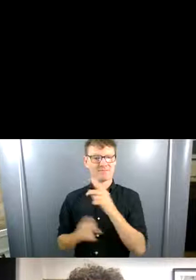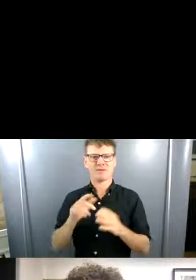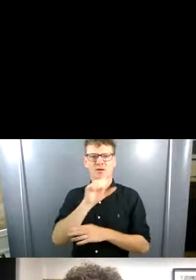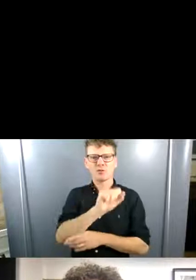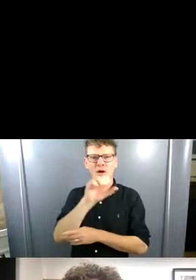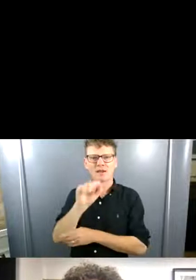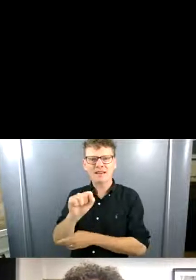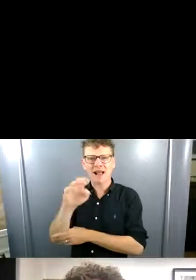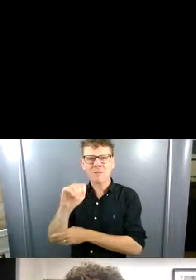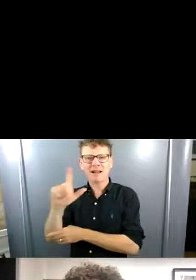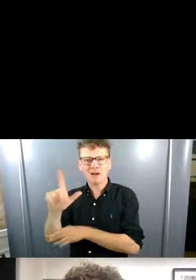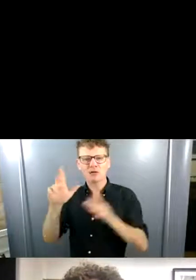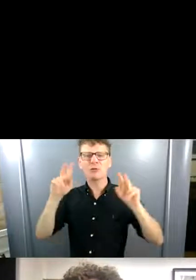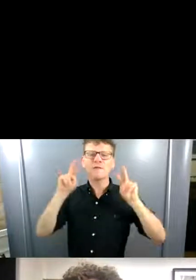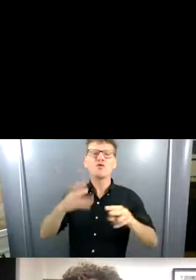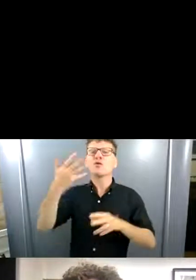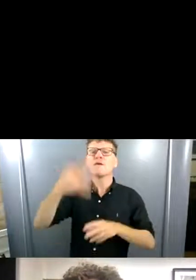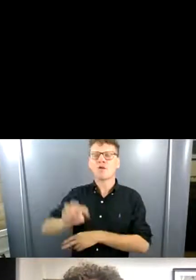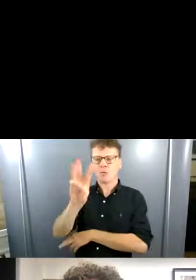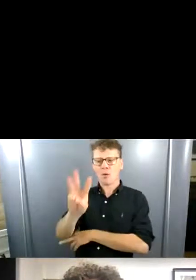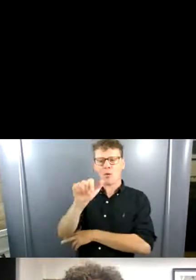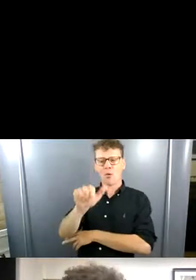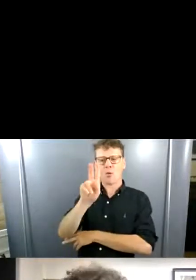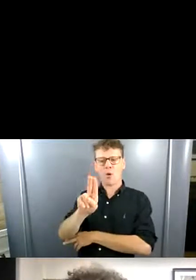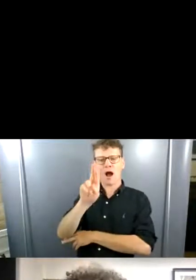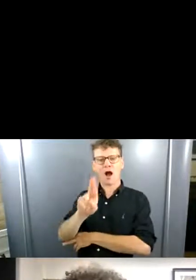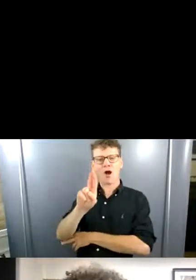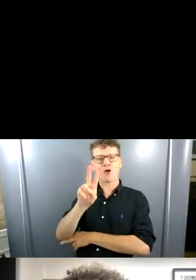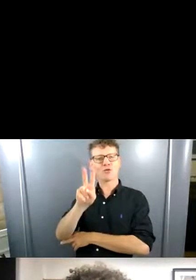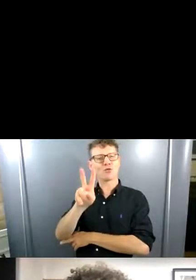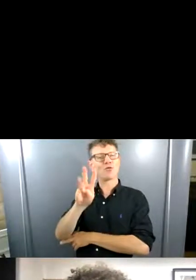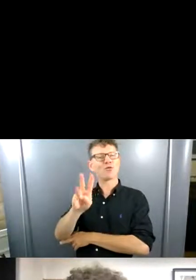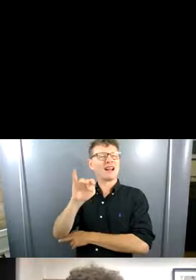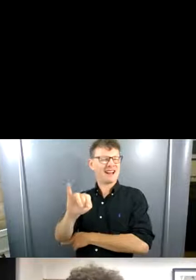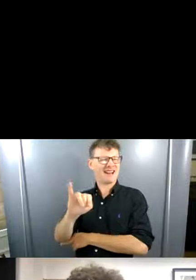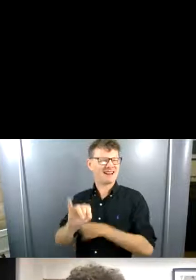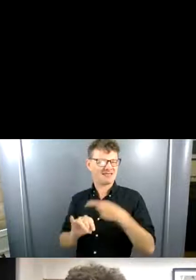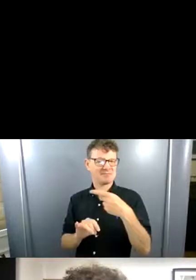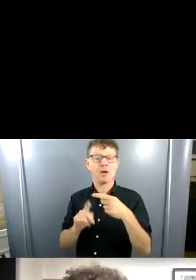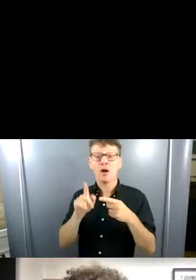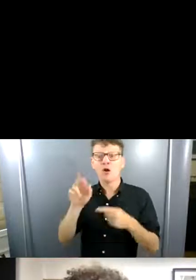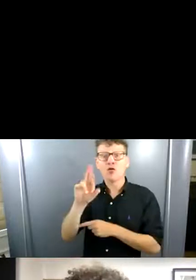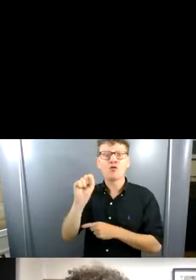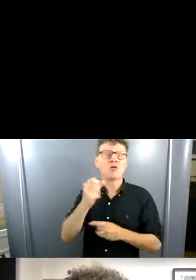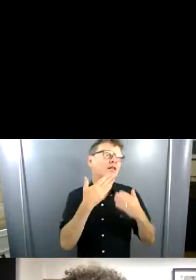thanks very much Eri for the lovely introduction I’d also like to thank the conference organizers